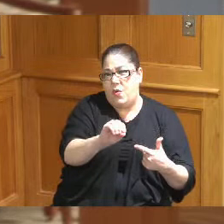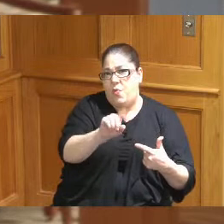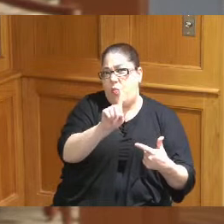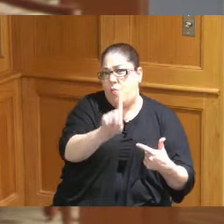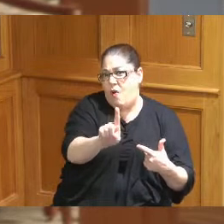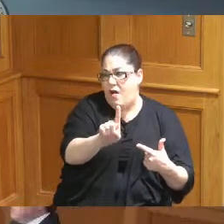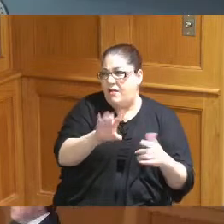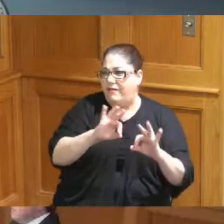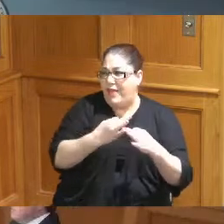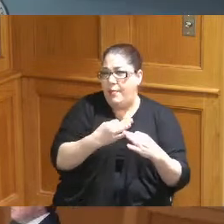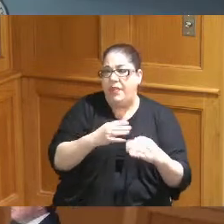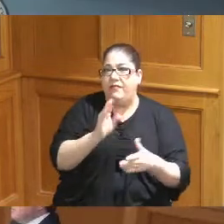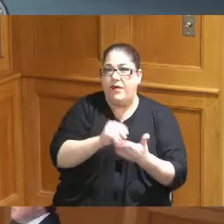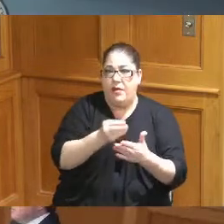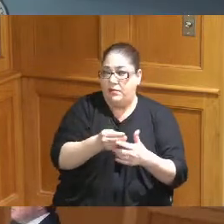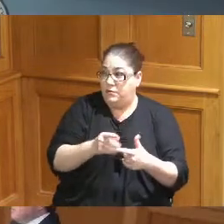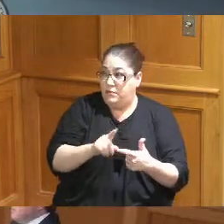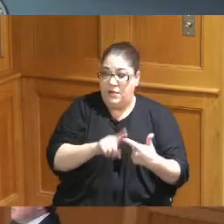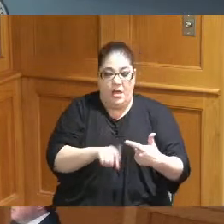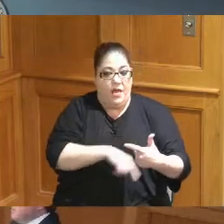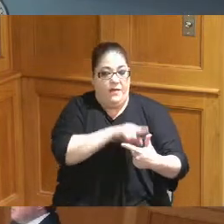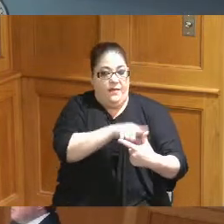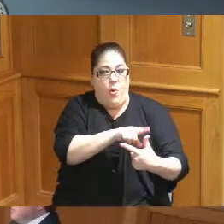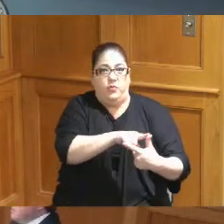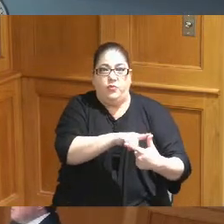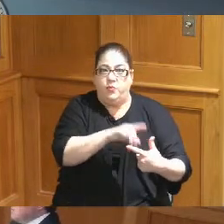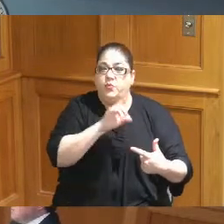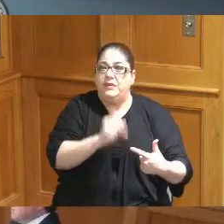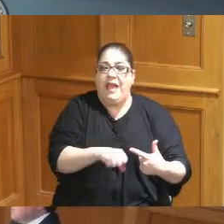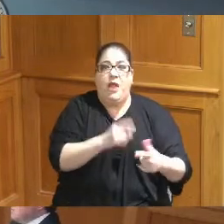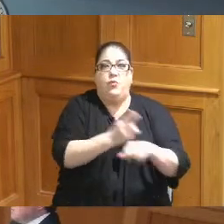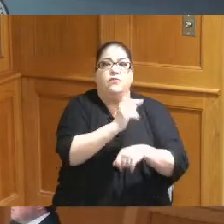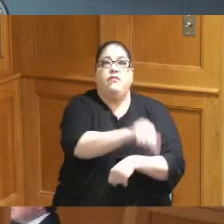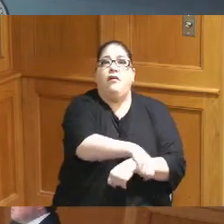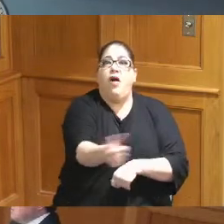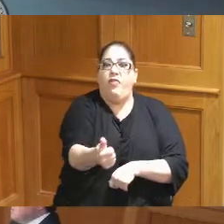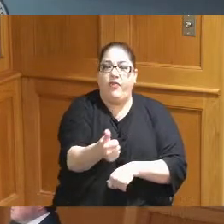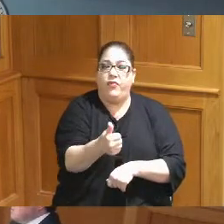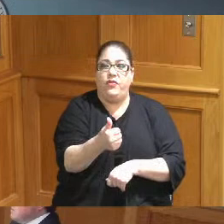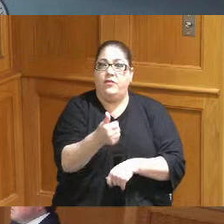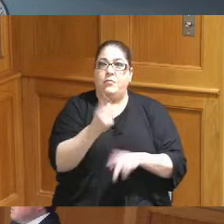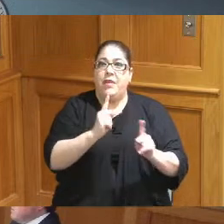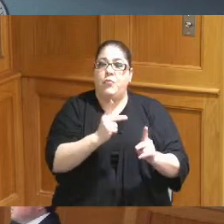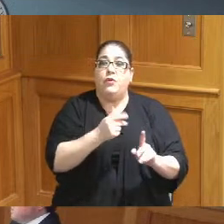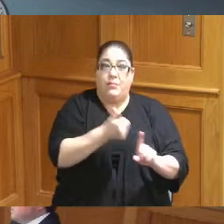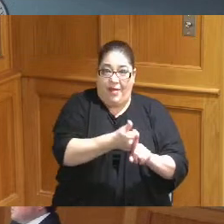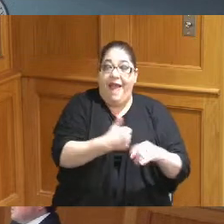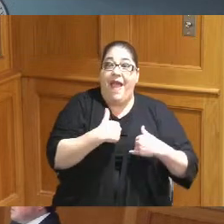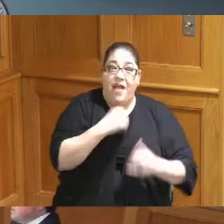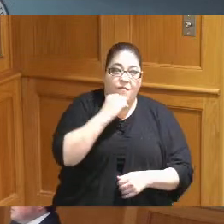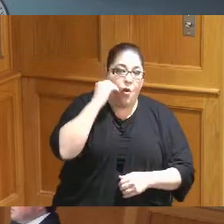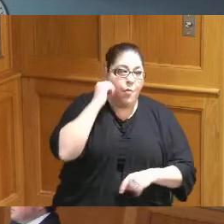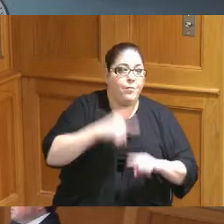have resources to fill those gaps open it up Vice President Driehaus thank you Kevin for being here